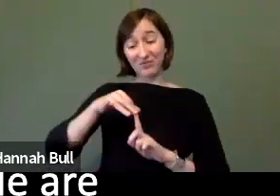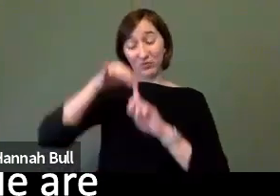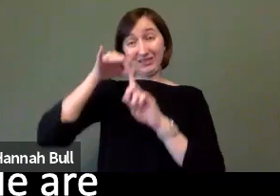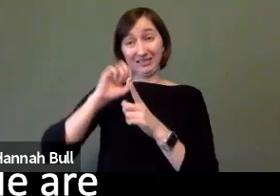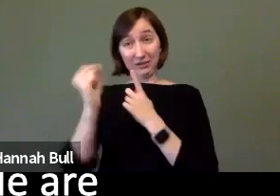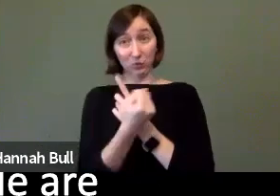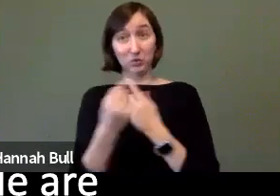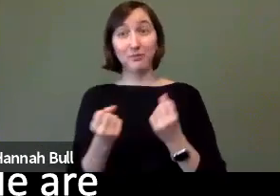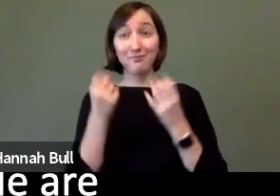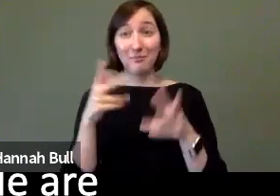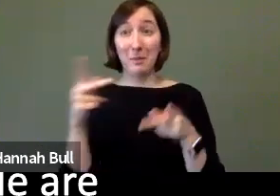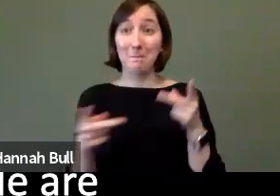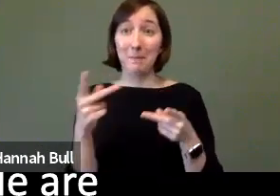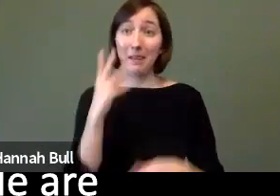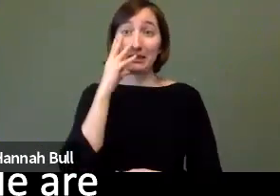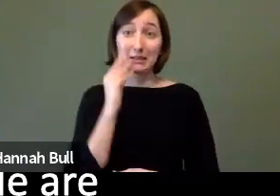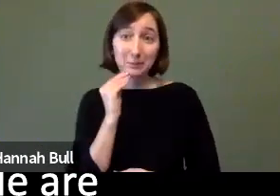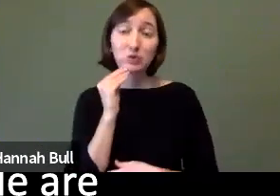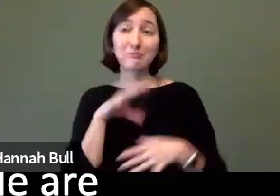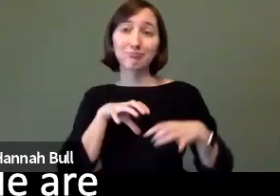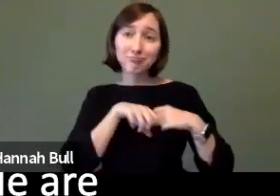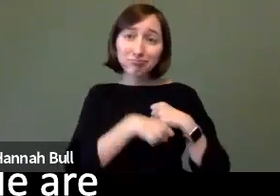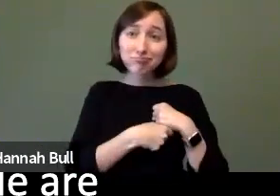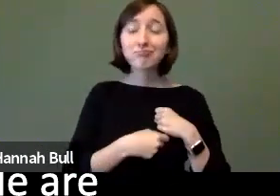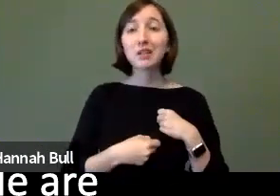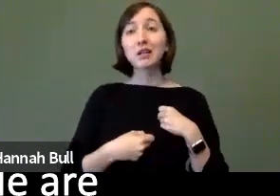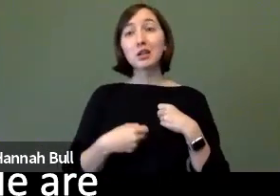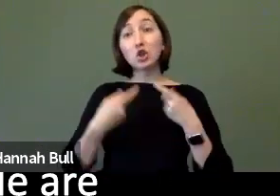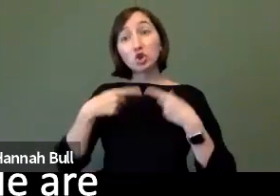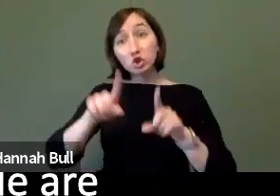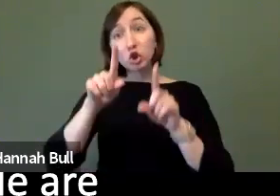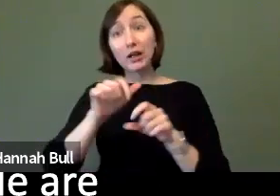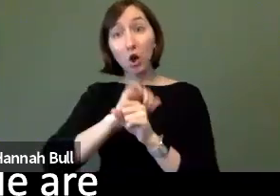are experiencing grief and loss during the COVID-19 pandemic and it also looks different